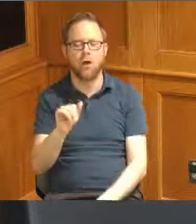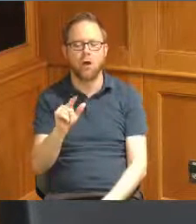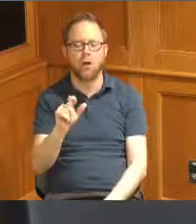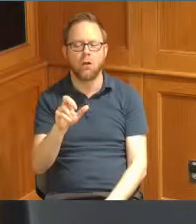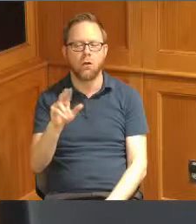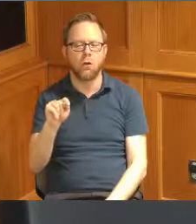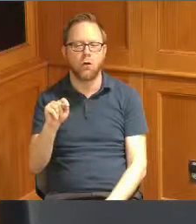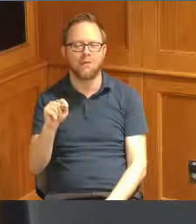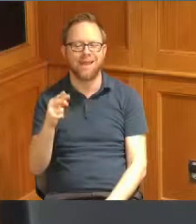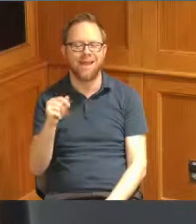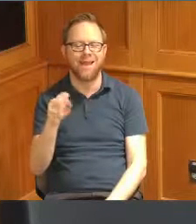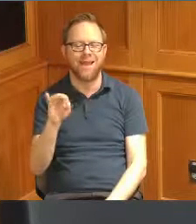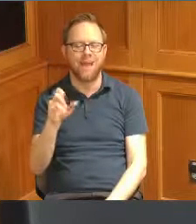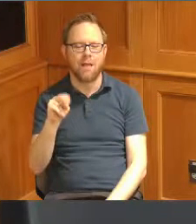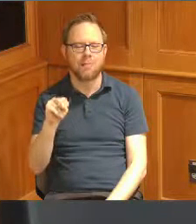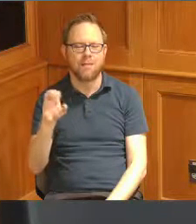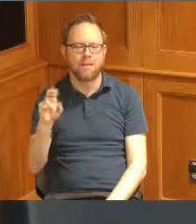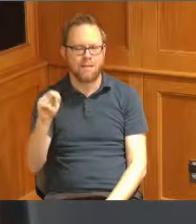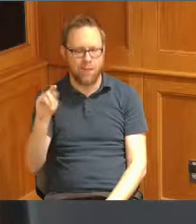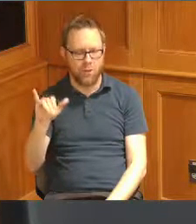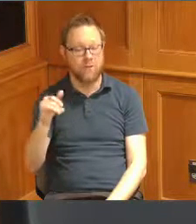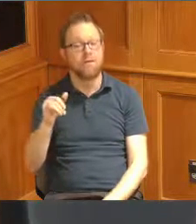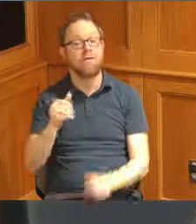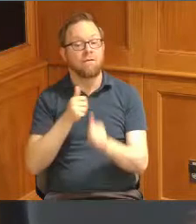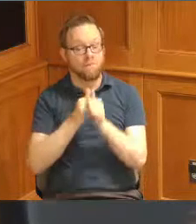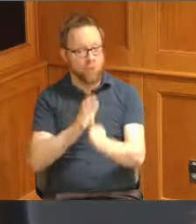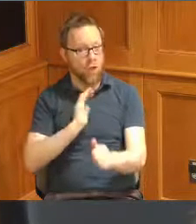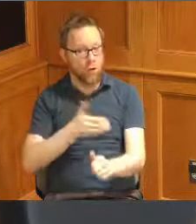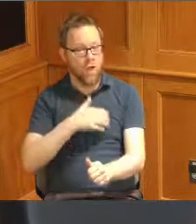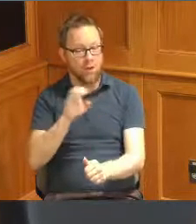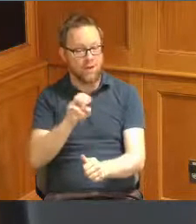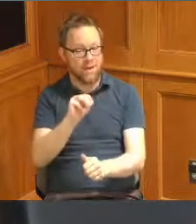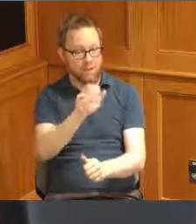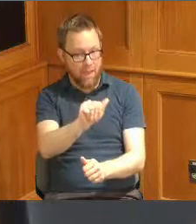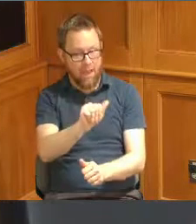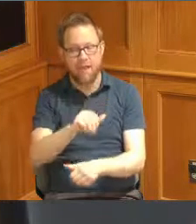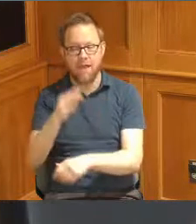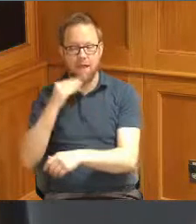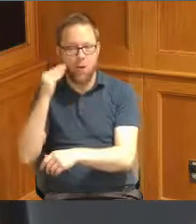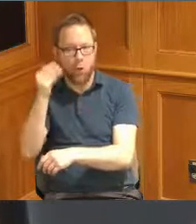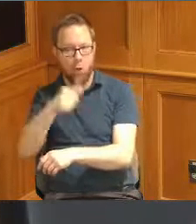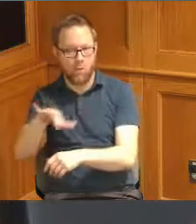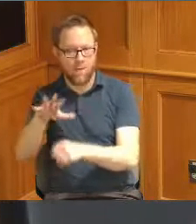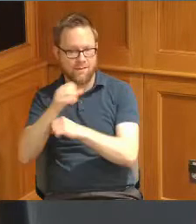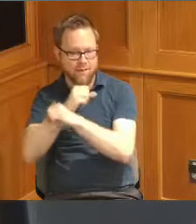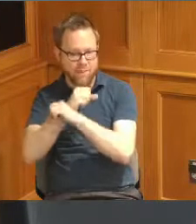County Emergency Management and homeland security agency on social media and where is the Hamilton